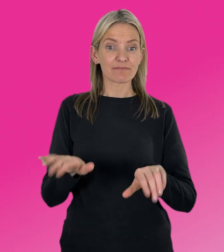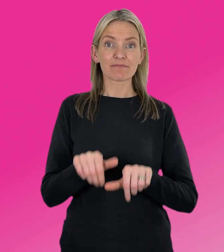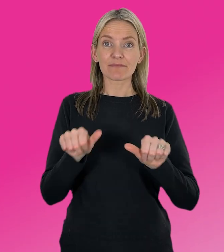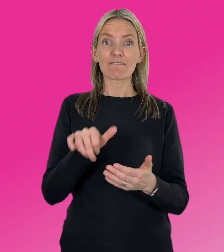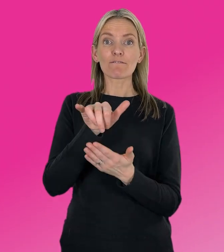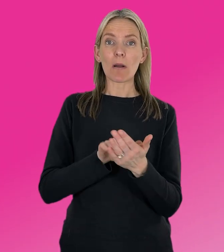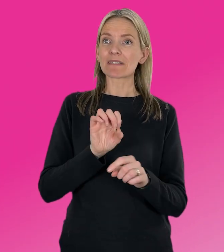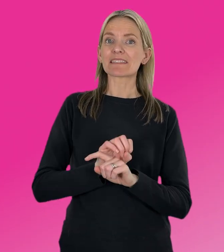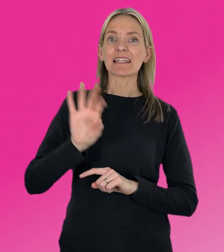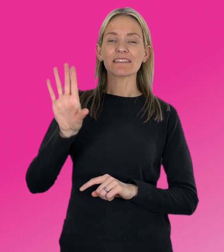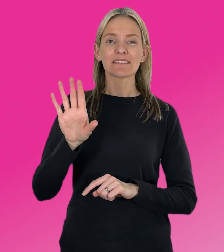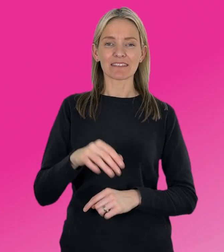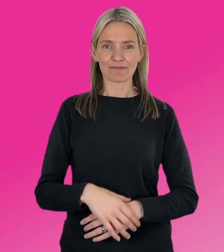Send your completed form to: